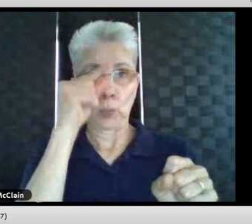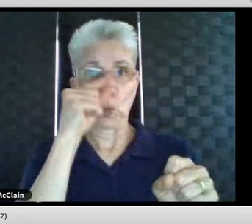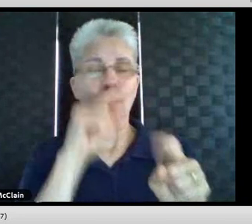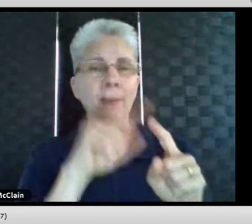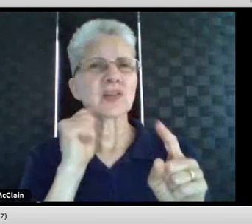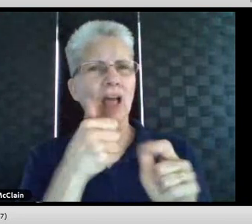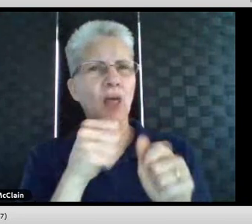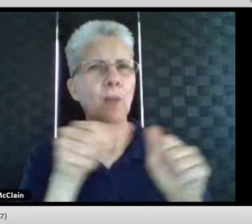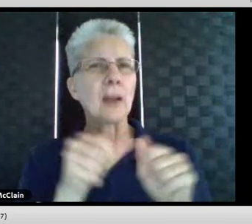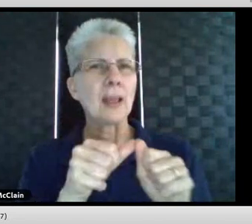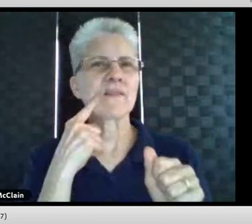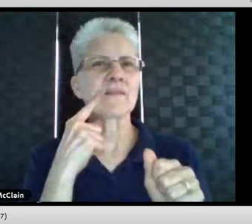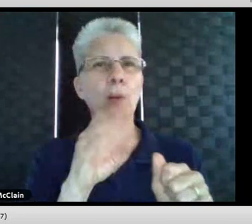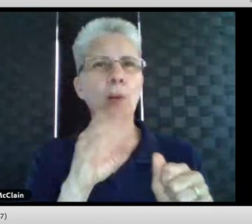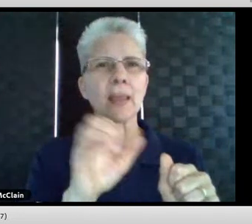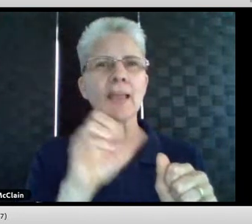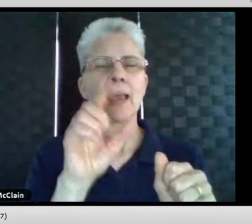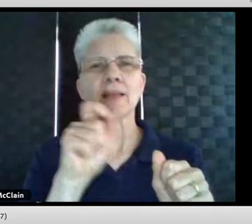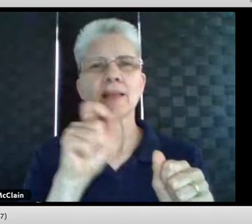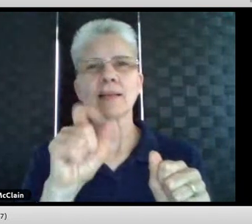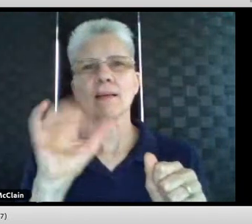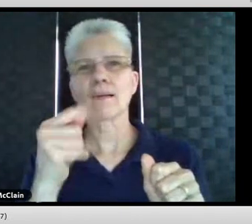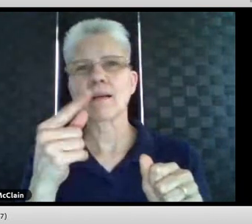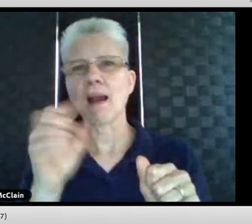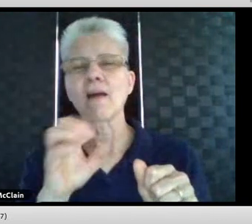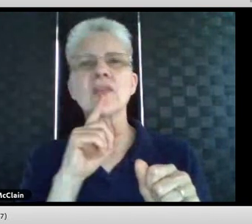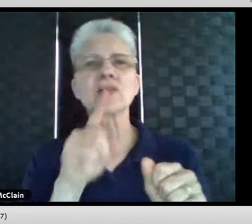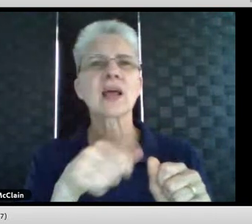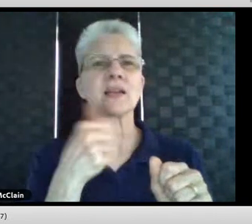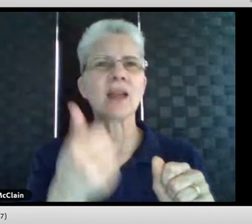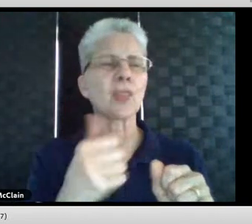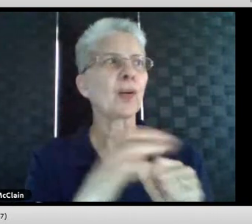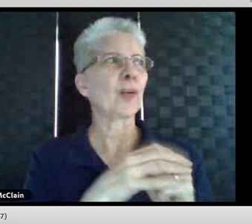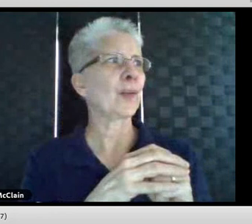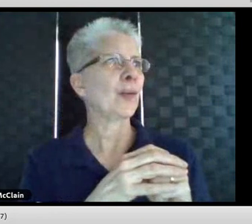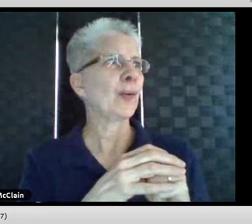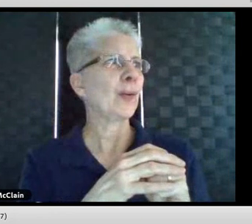There's also a place for DuckDuckGo. There's also some deep-web search engines